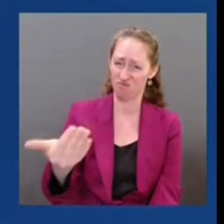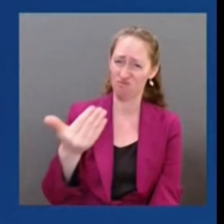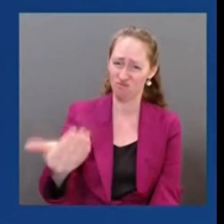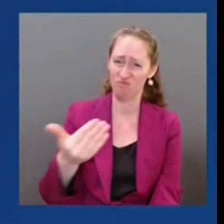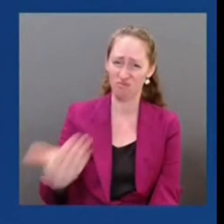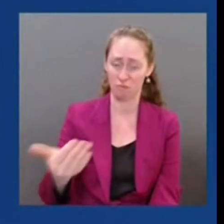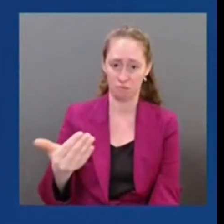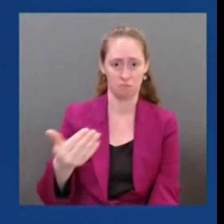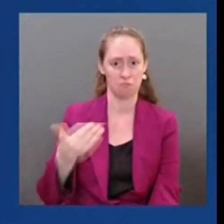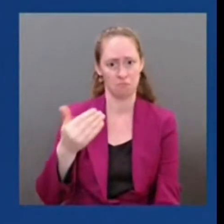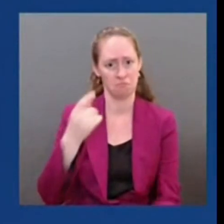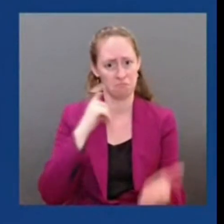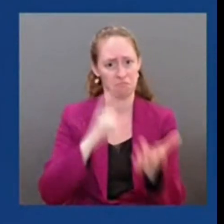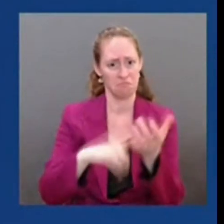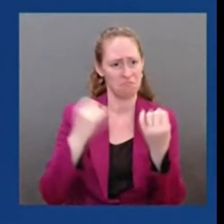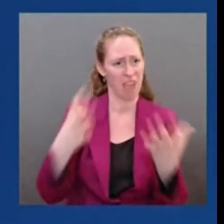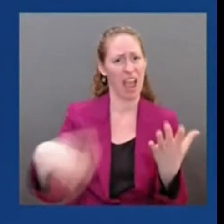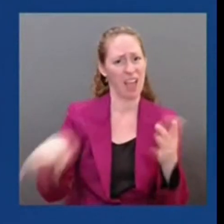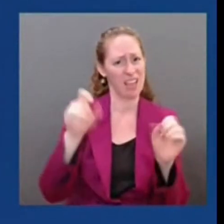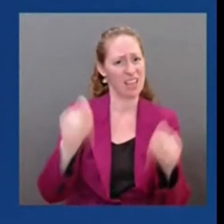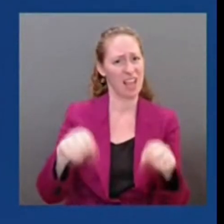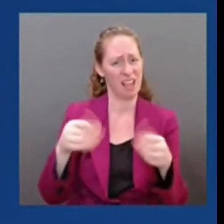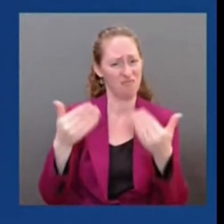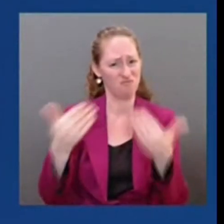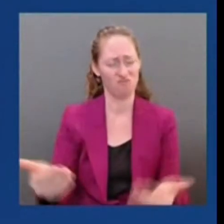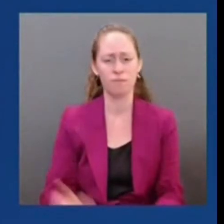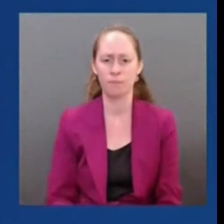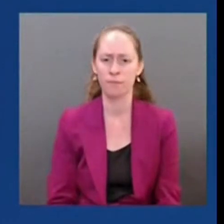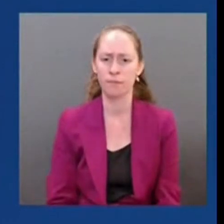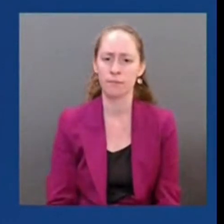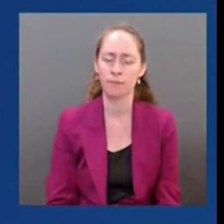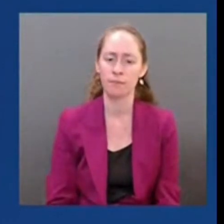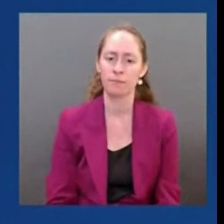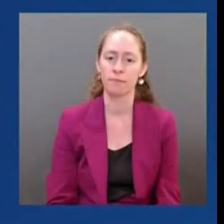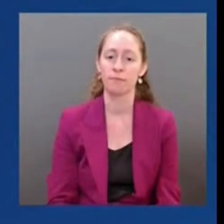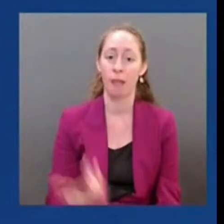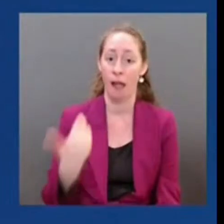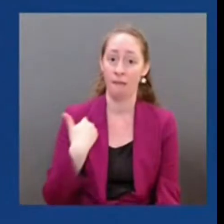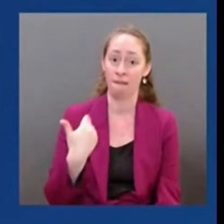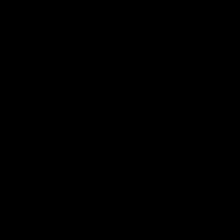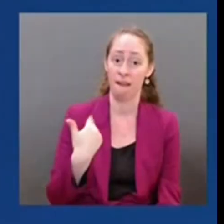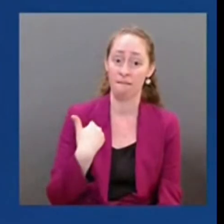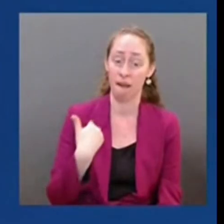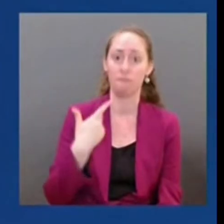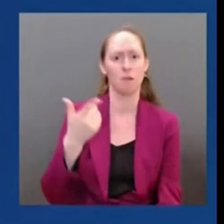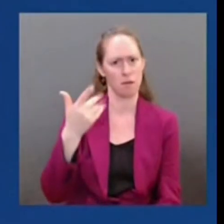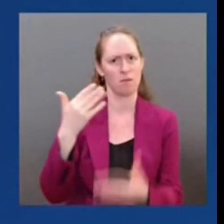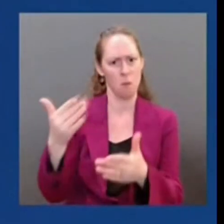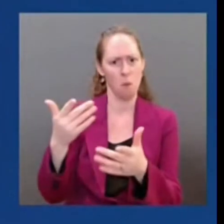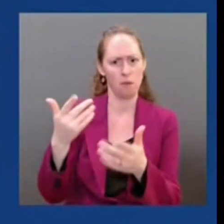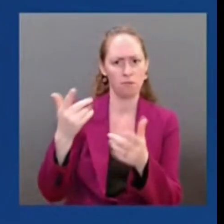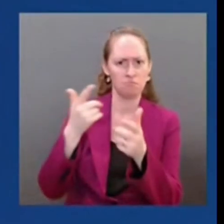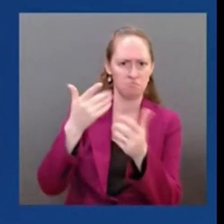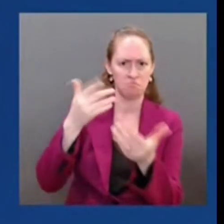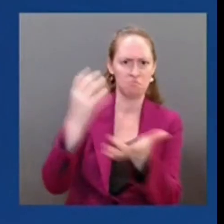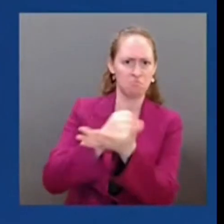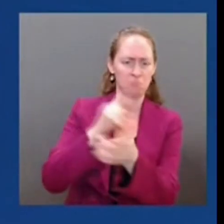EVERYBODY WHO ELIGIBLE, I WAS LARGE PROPORTION OF THE POPULATION, AND WHAT IS THE